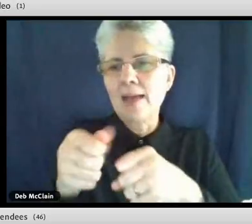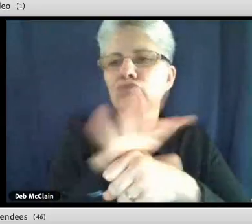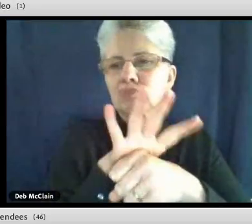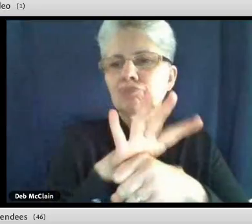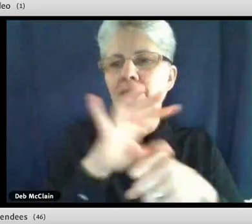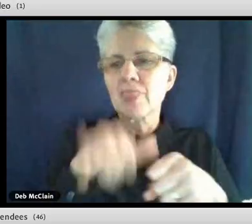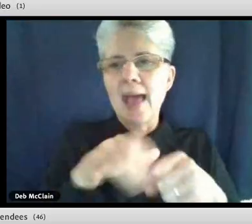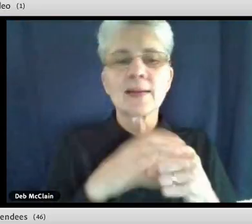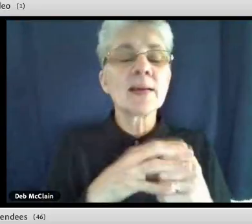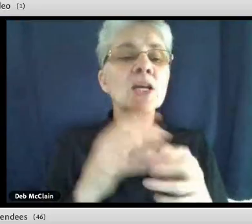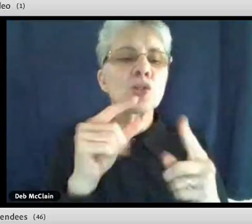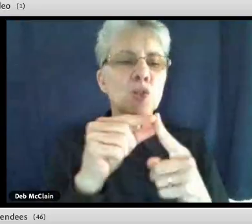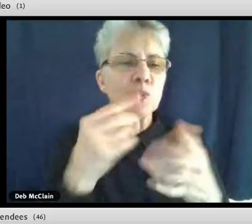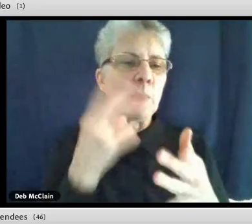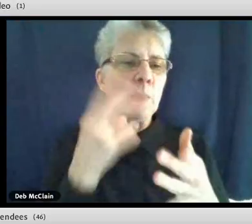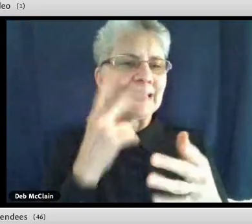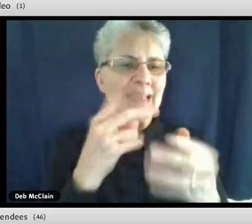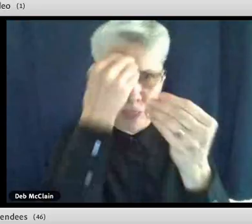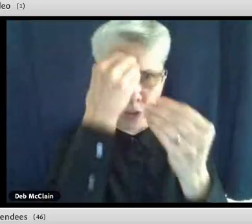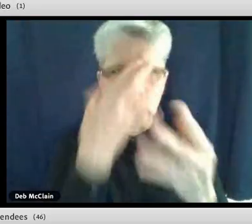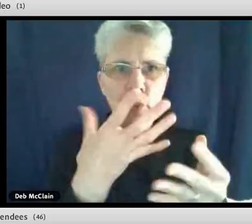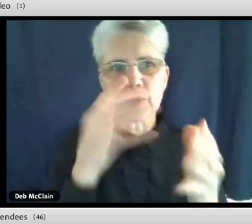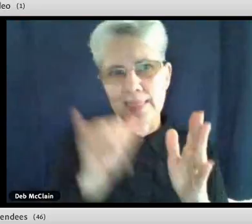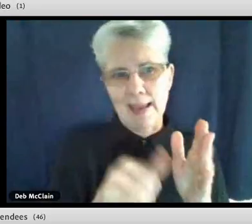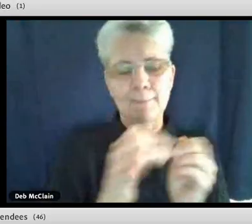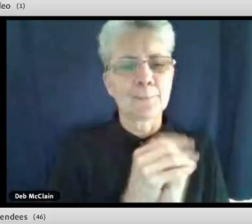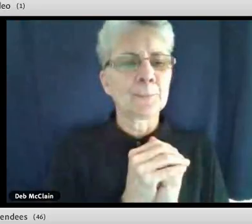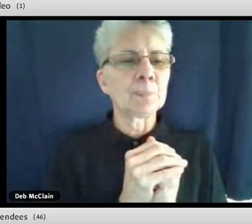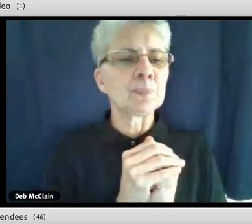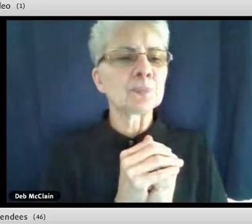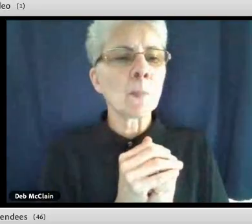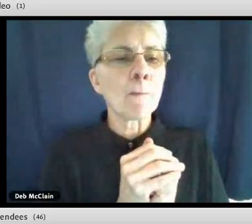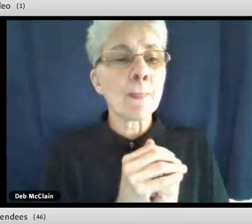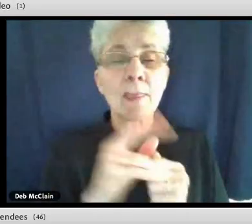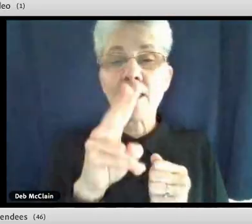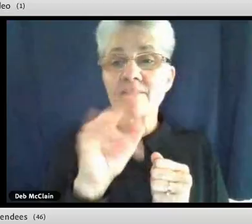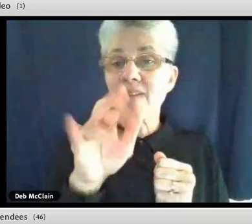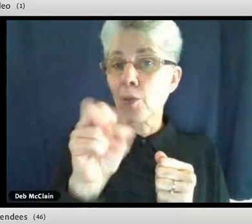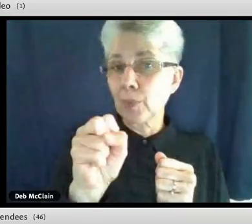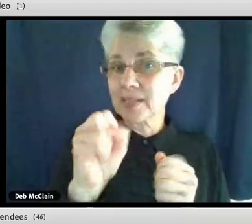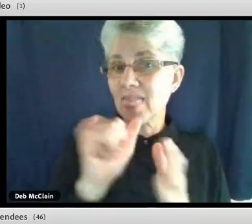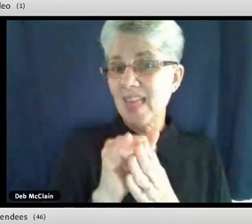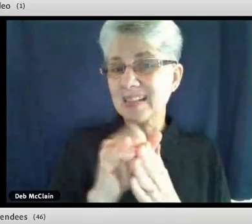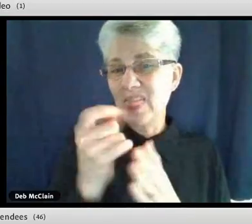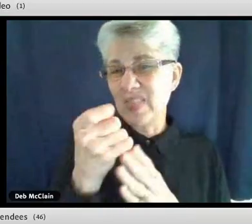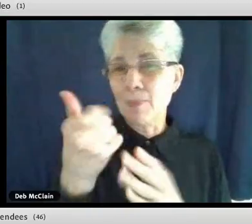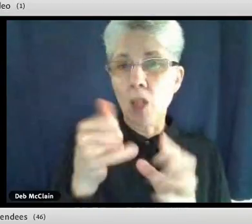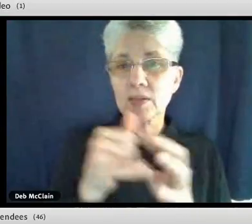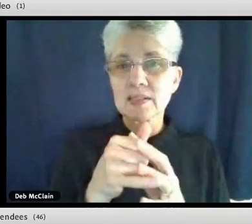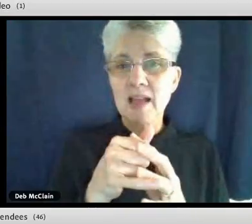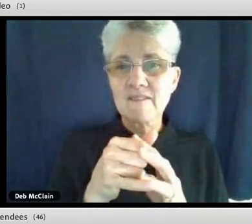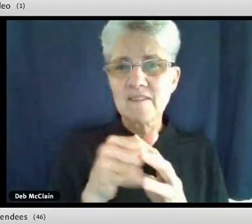so those are some terms you may see in the news. Virus, again, that's the smallest of infectious microbes,